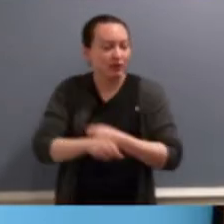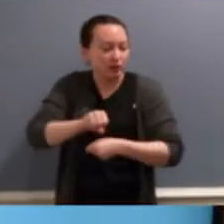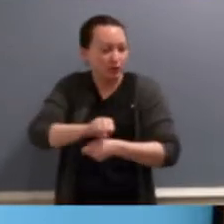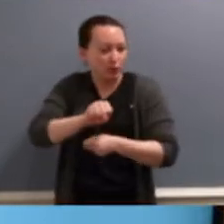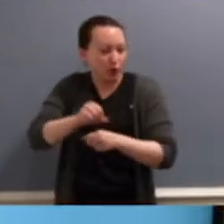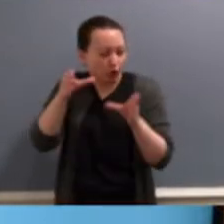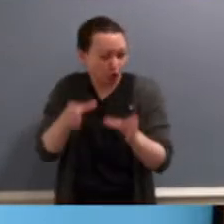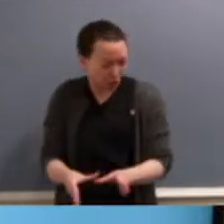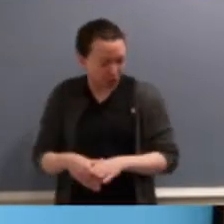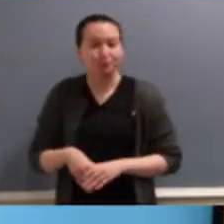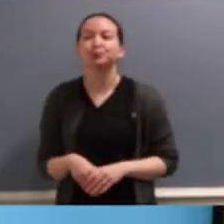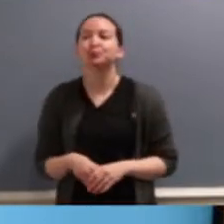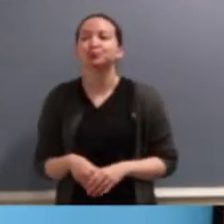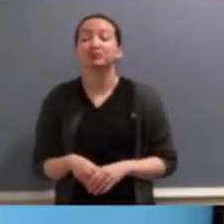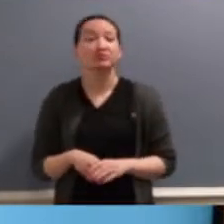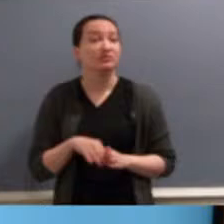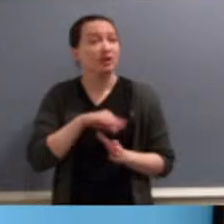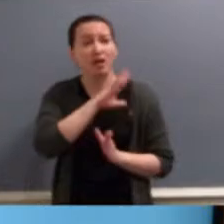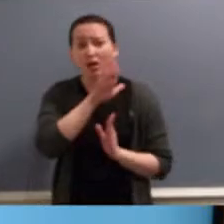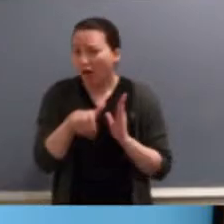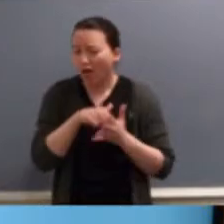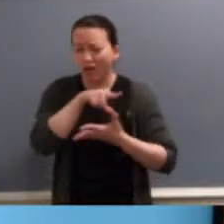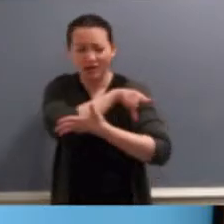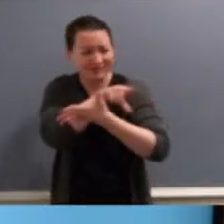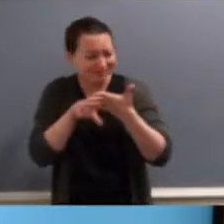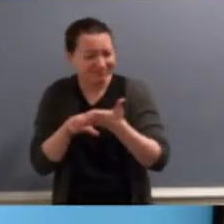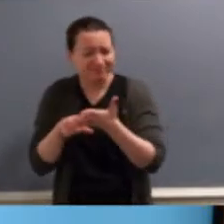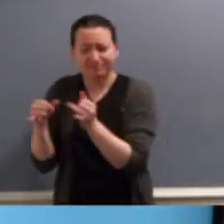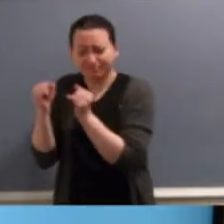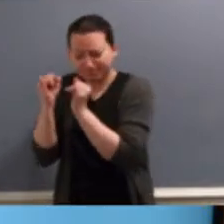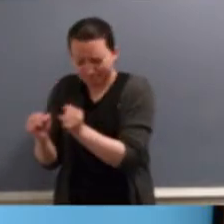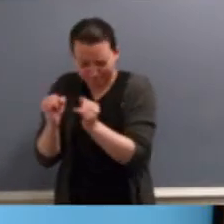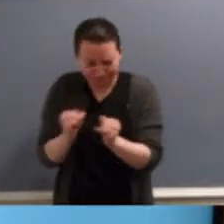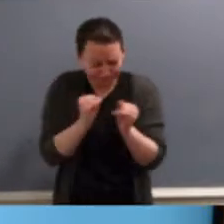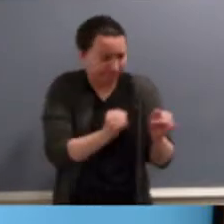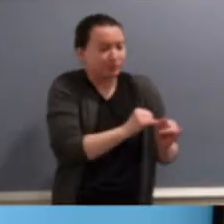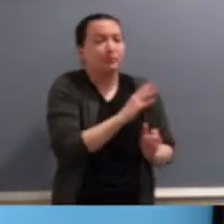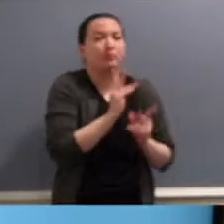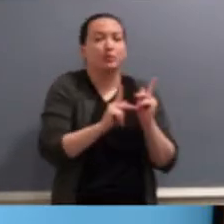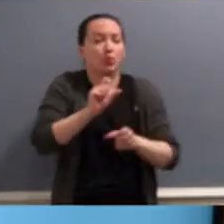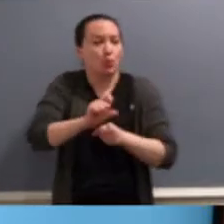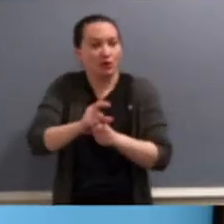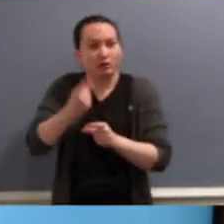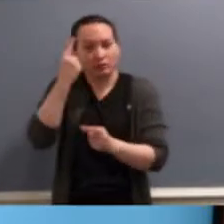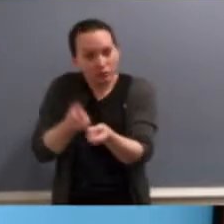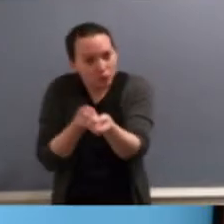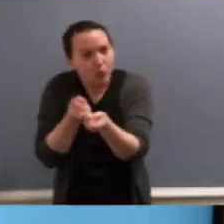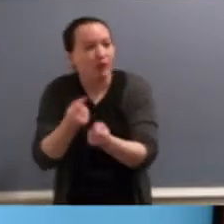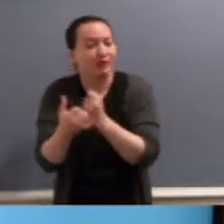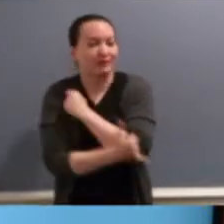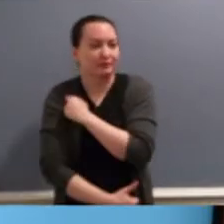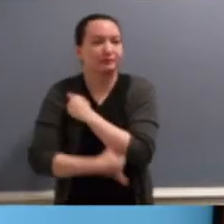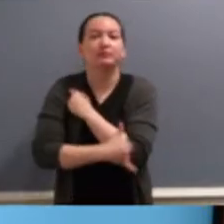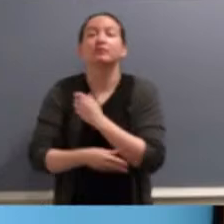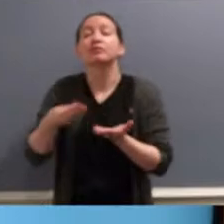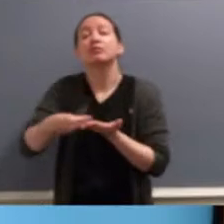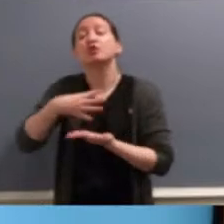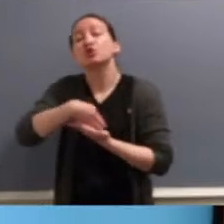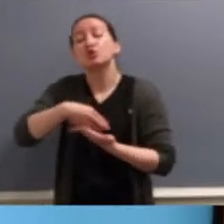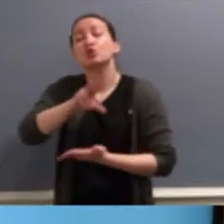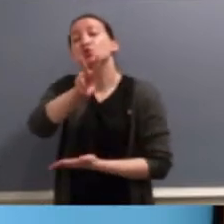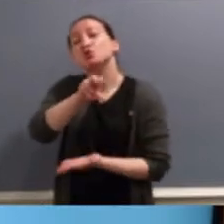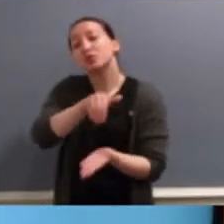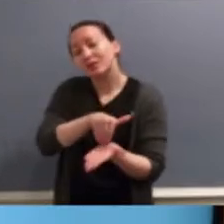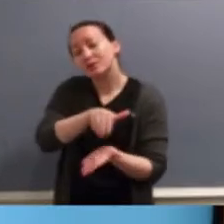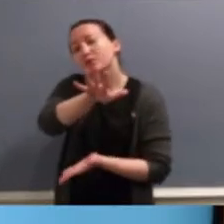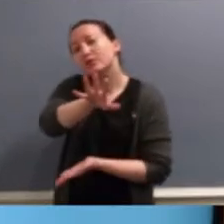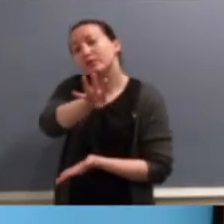as well as all of the the individuals working for the county we have the budget includes 2446